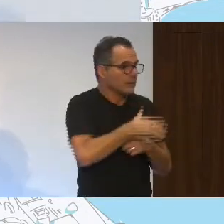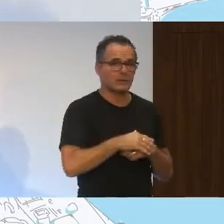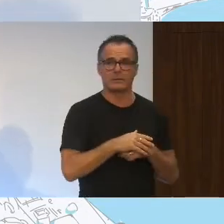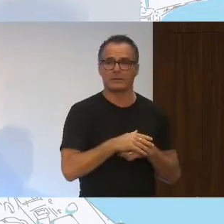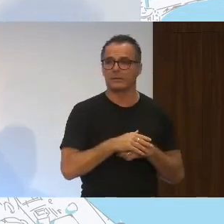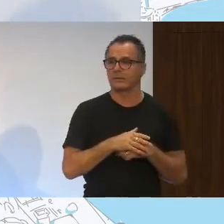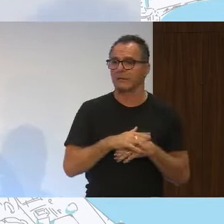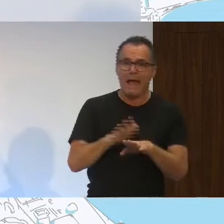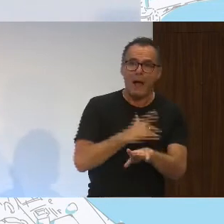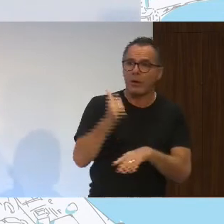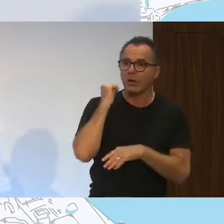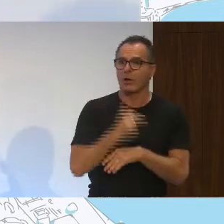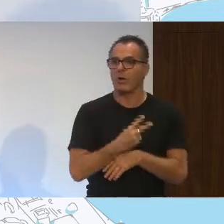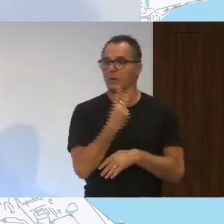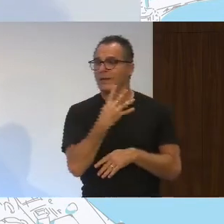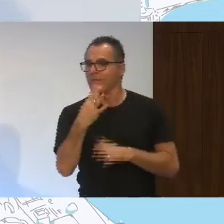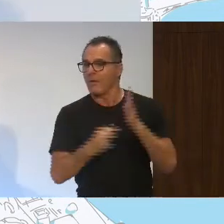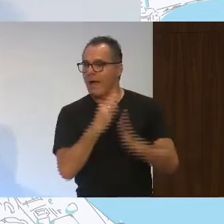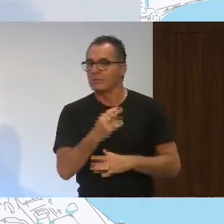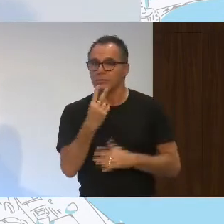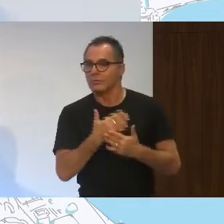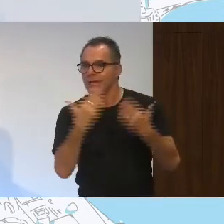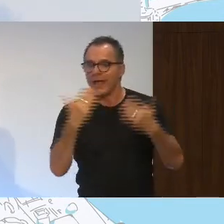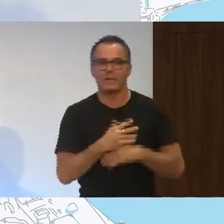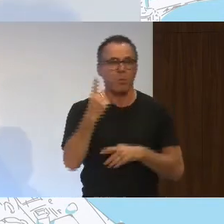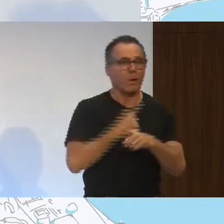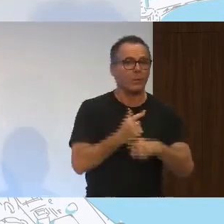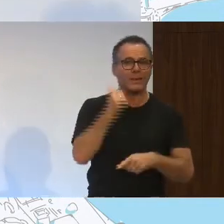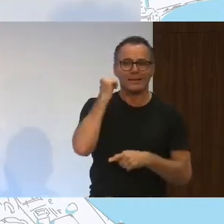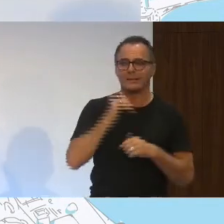48 last week. When?